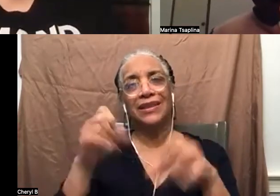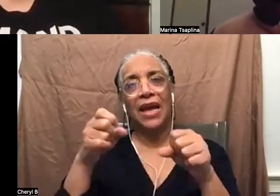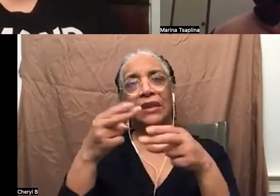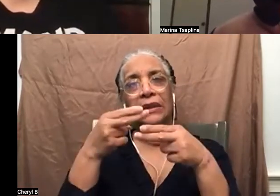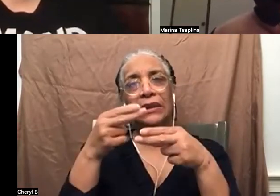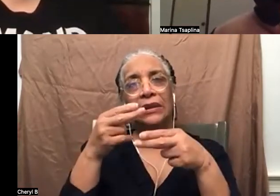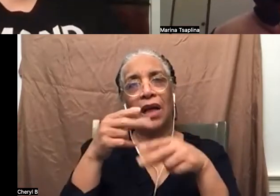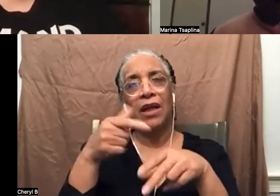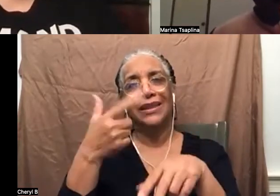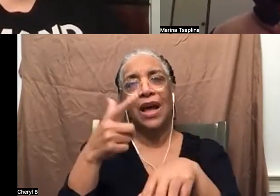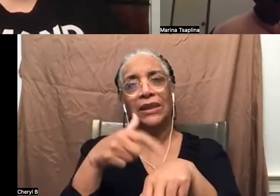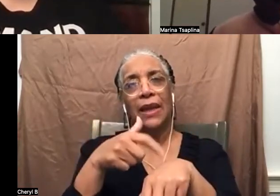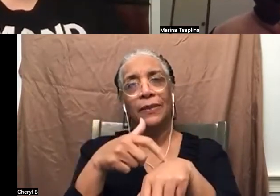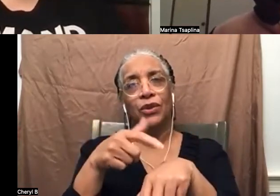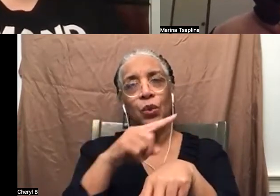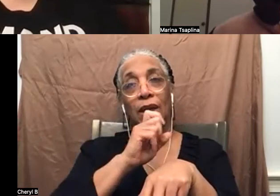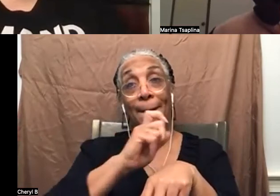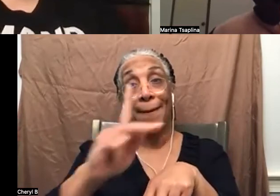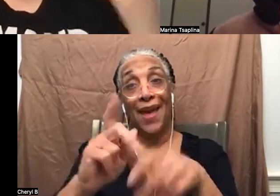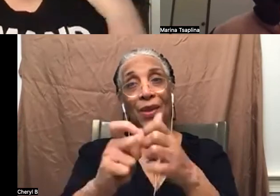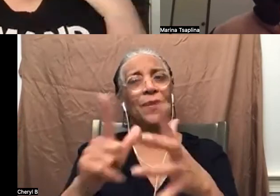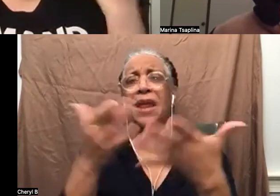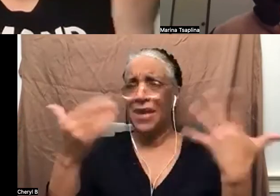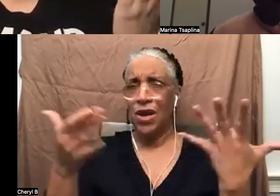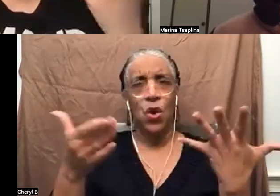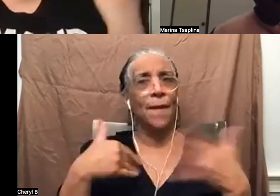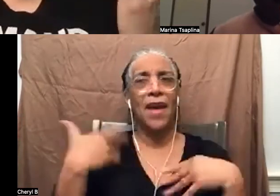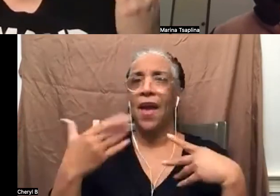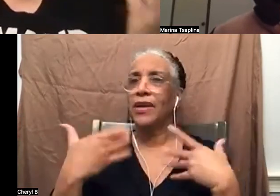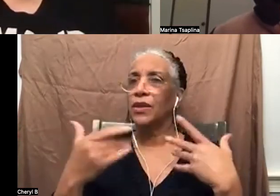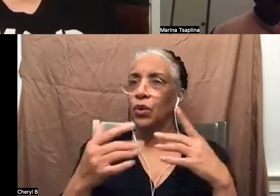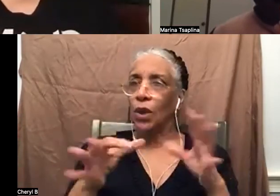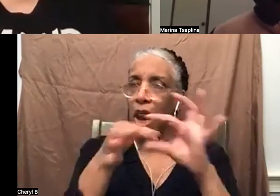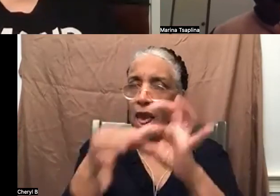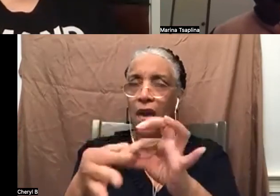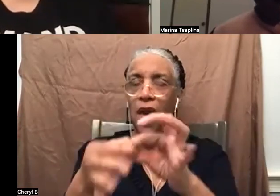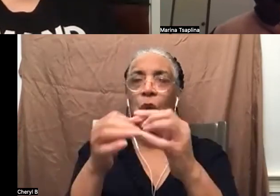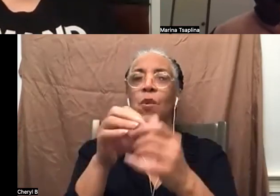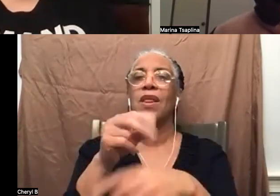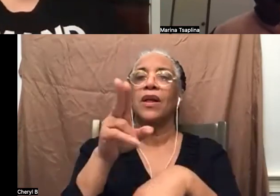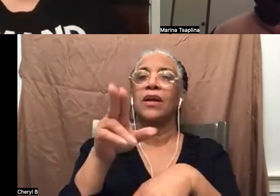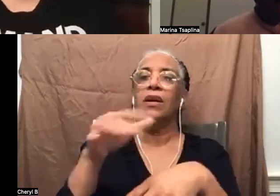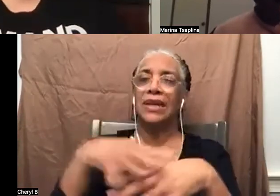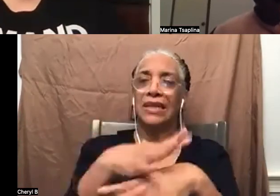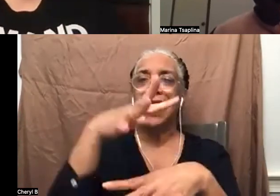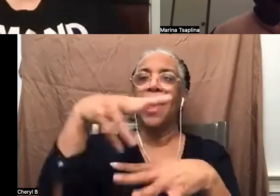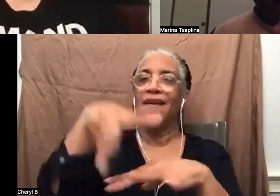and I'm happy to connect, with native students, disabled students, whomever. I'm here to try to help